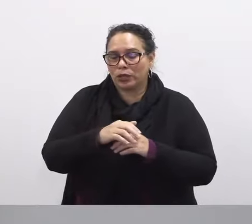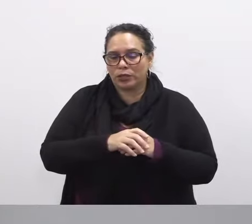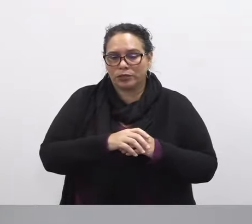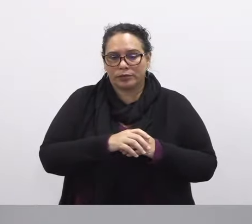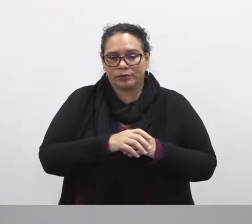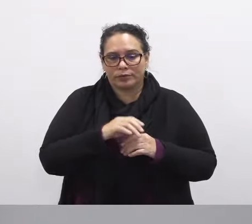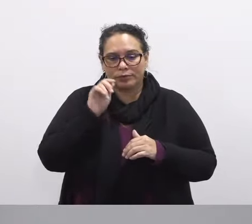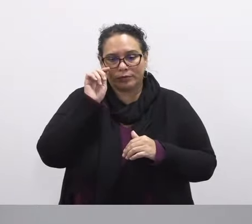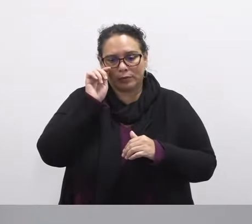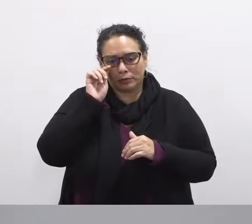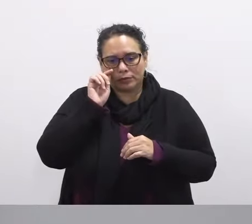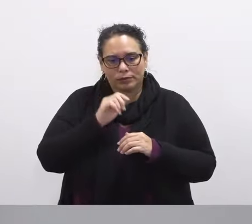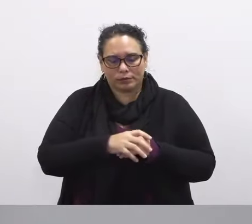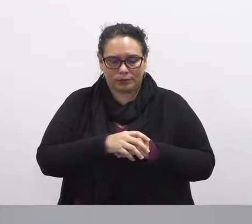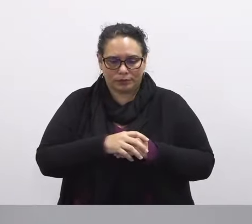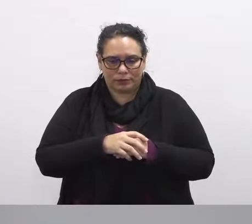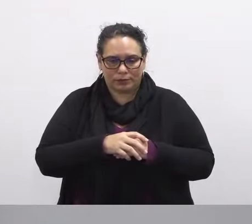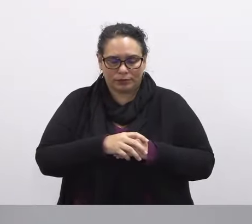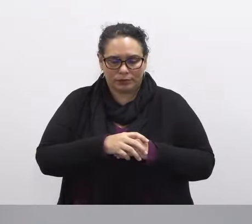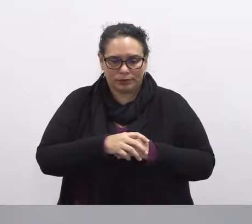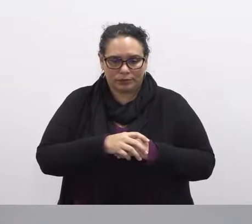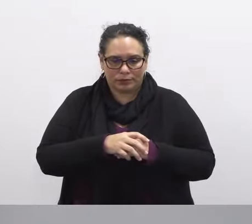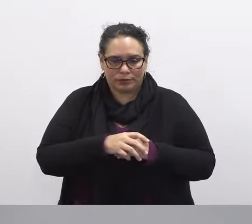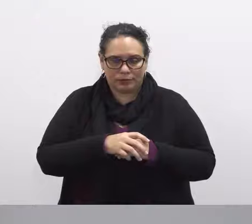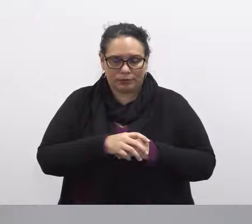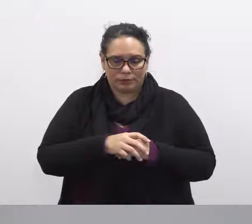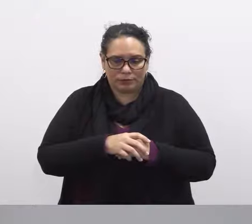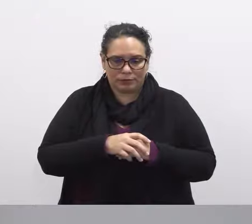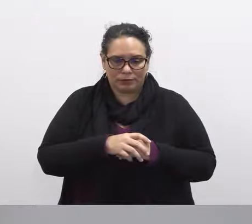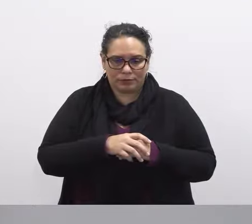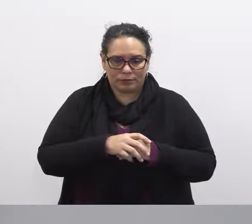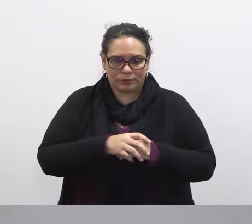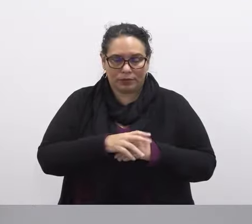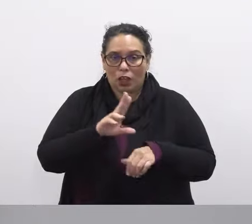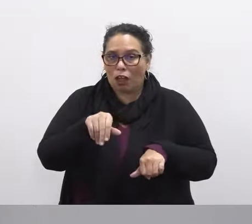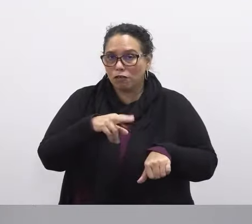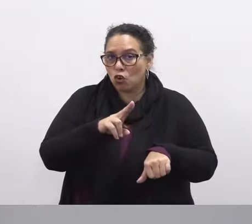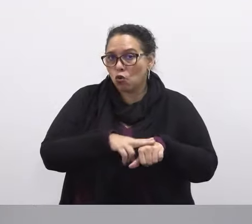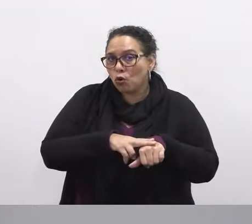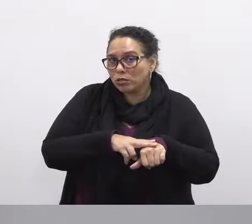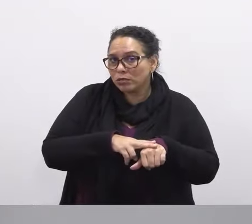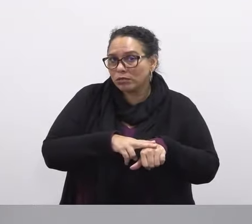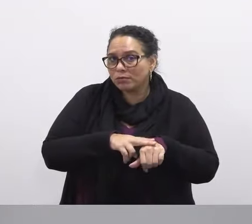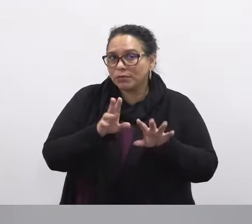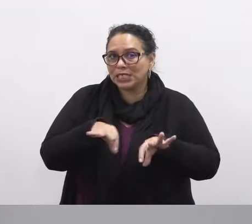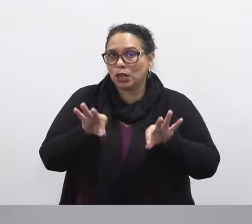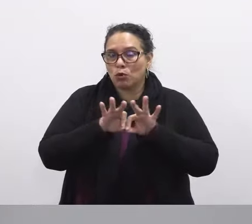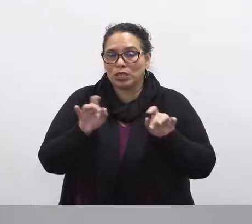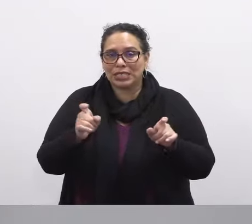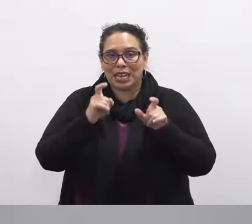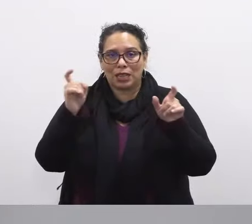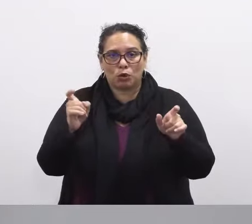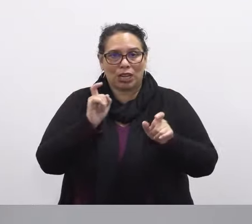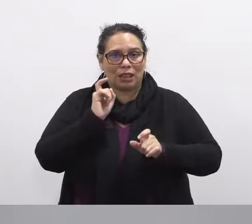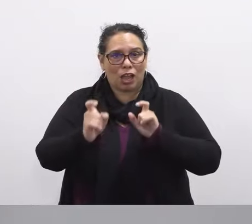So this is an and moment for me. So of course, it's important to celebrate the contributions